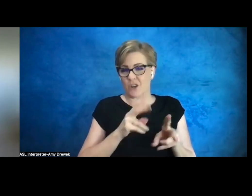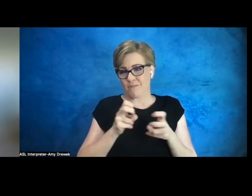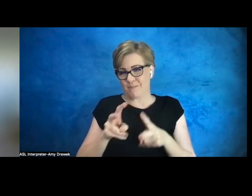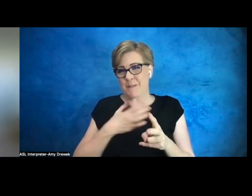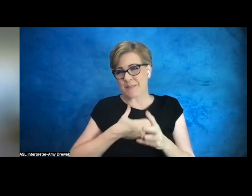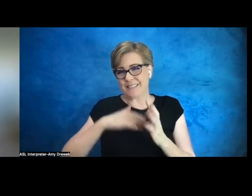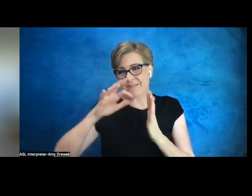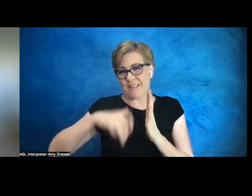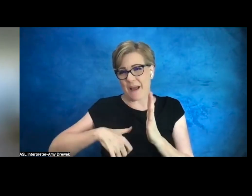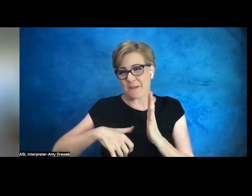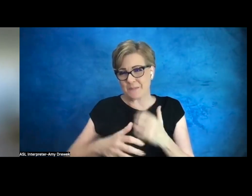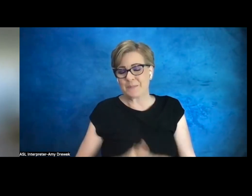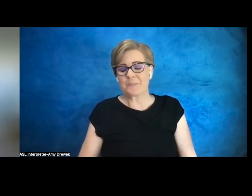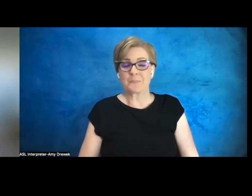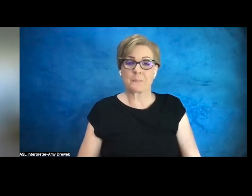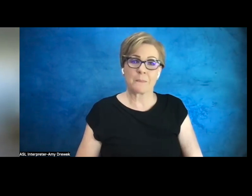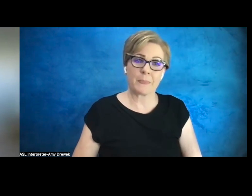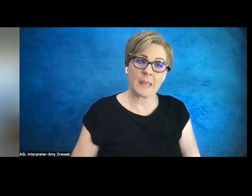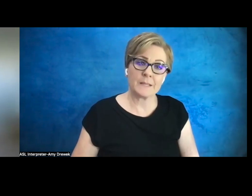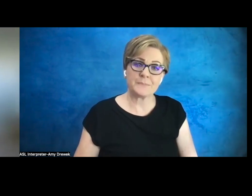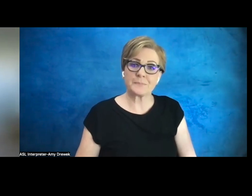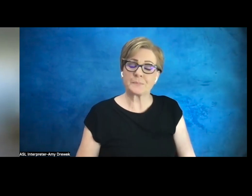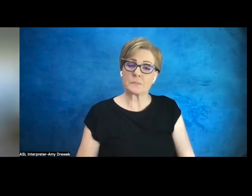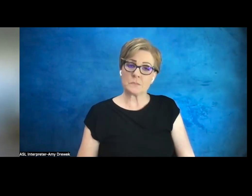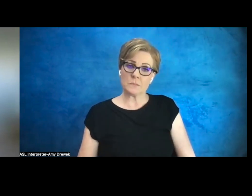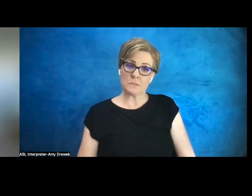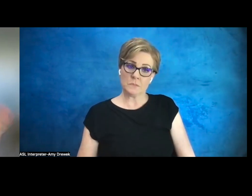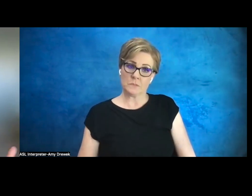And that is in the chat as well. So again, I will follow up with all